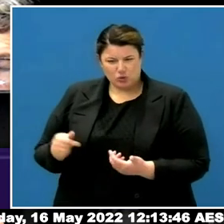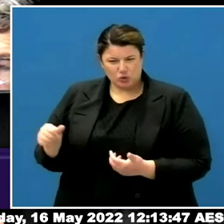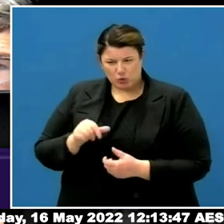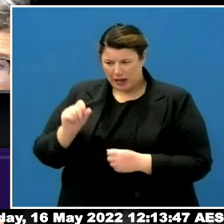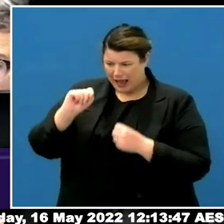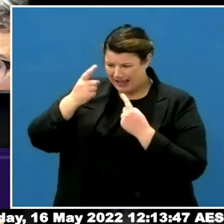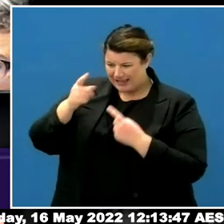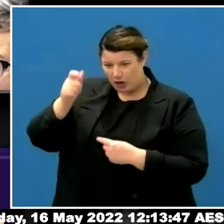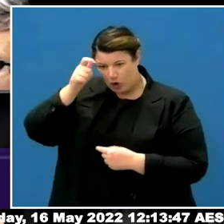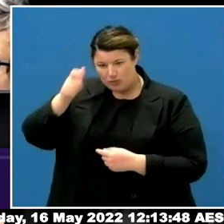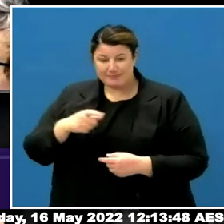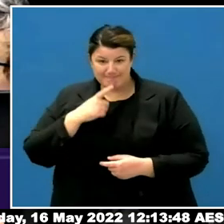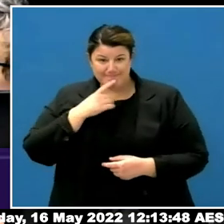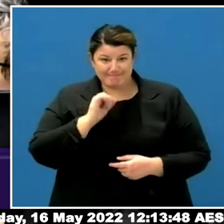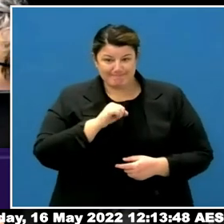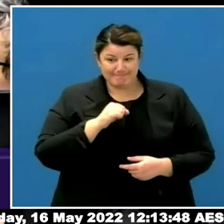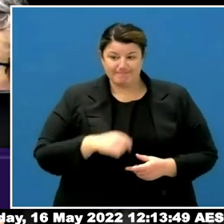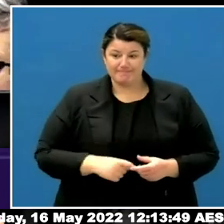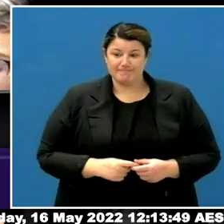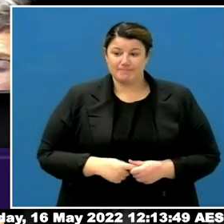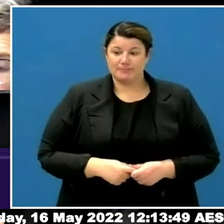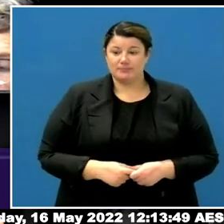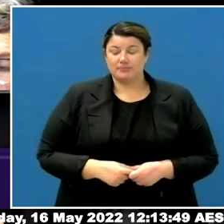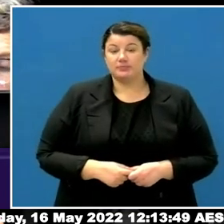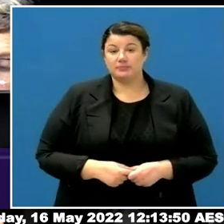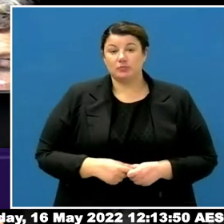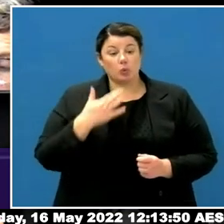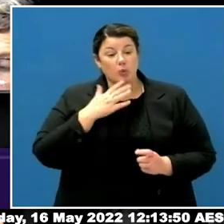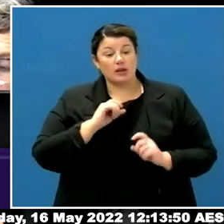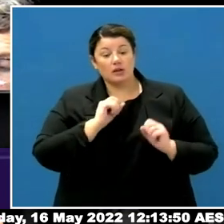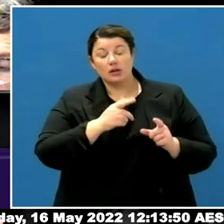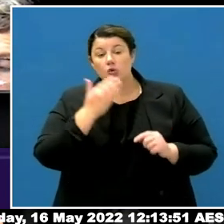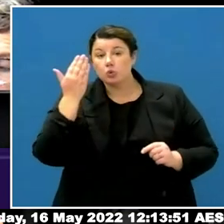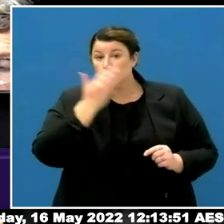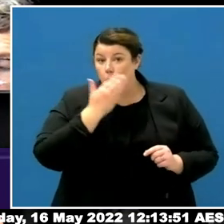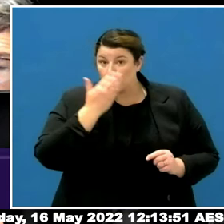Yes. MR FOGARTY: Is that something that you would do when he was at school? Most definitely.